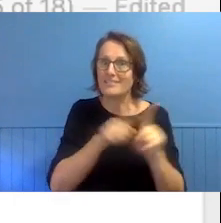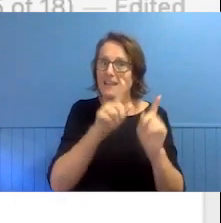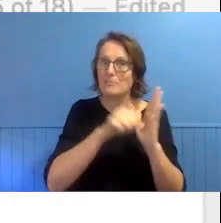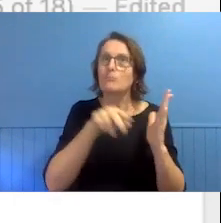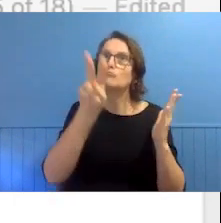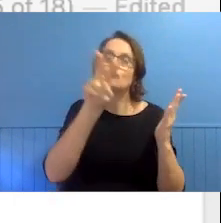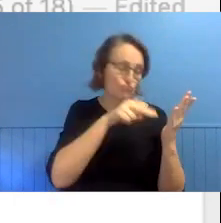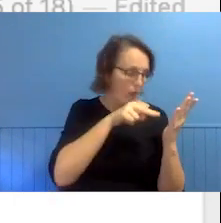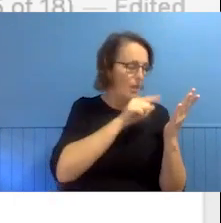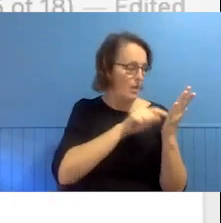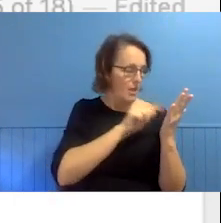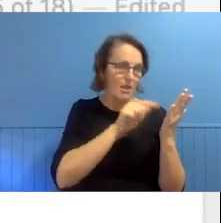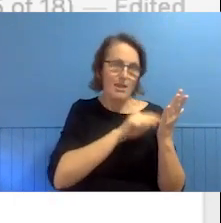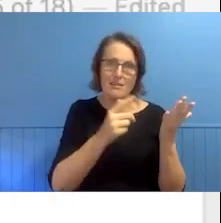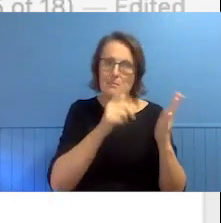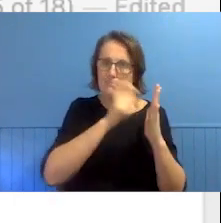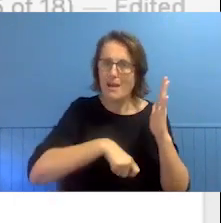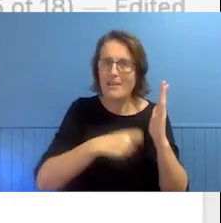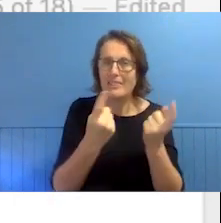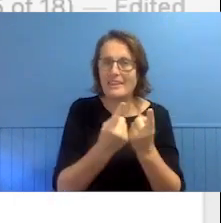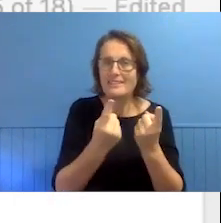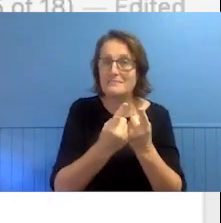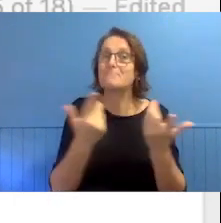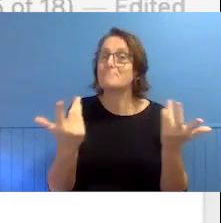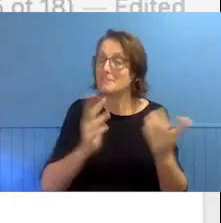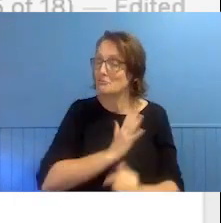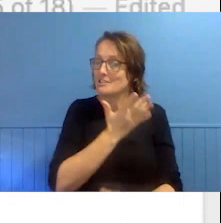thing in this category of reaching audiences is that online